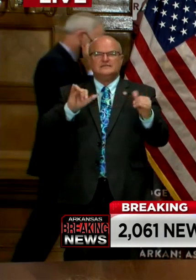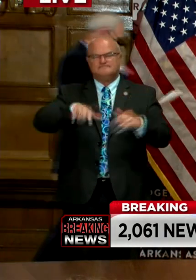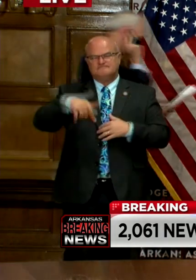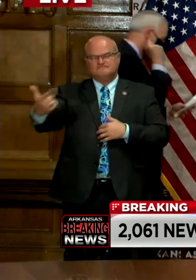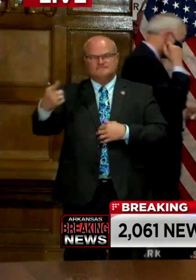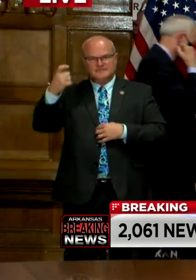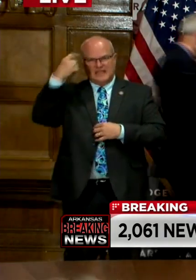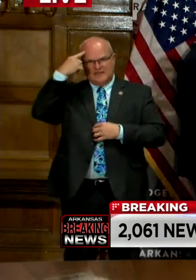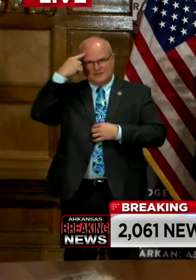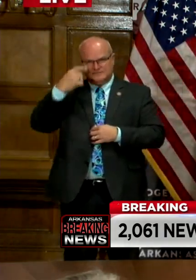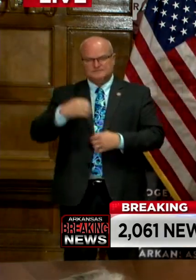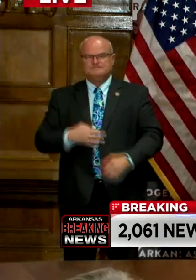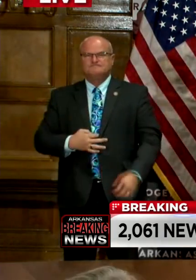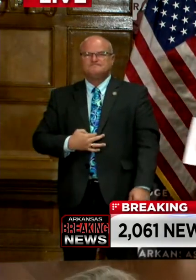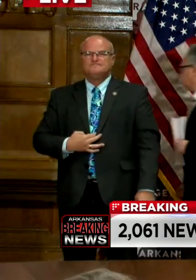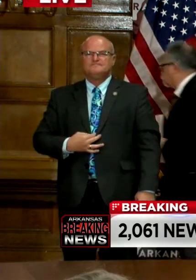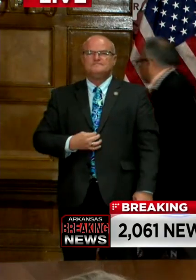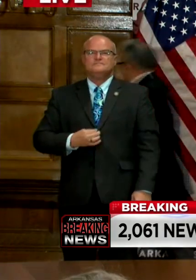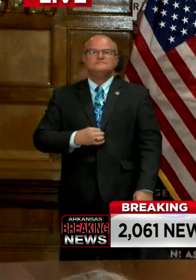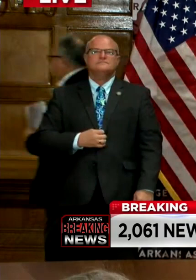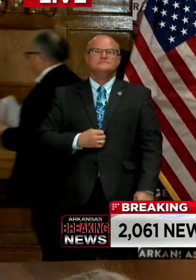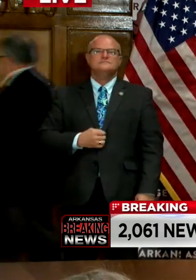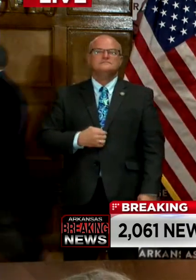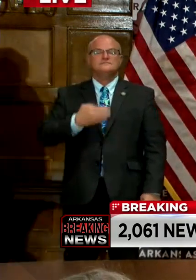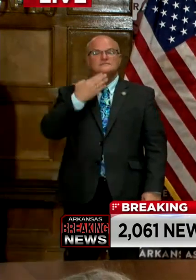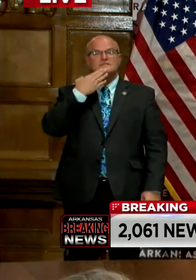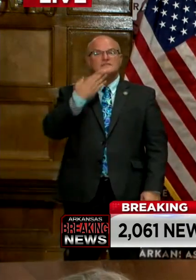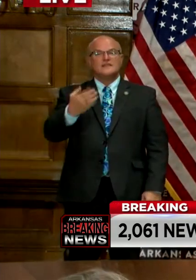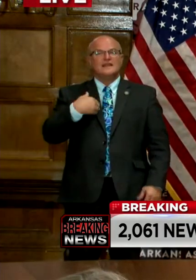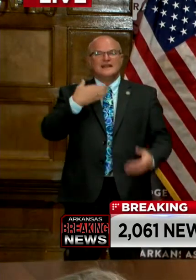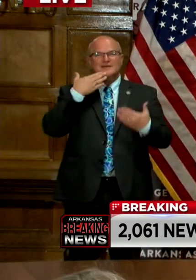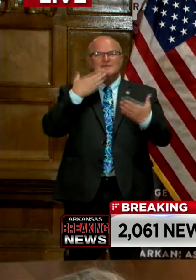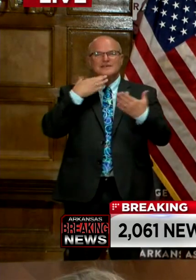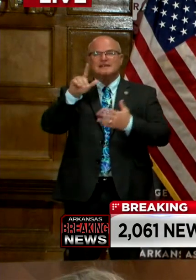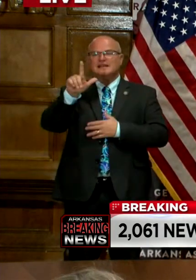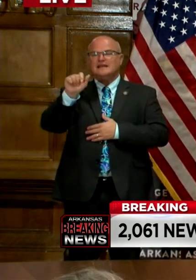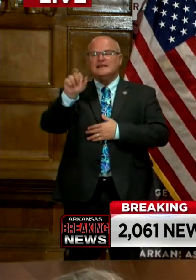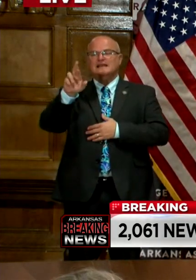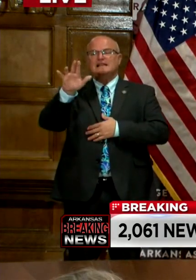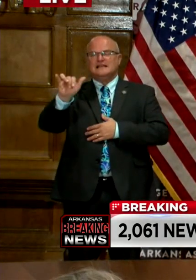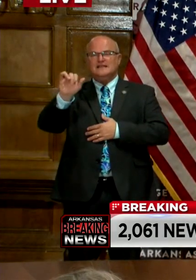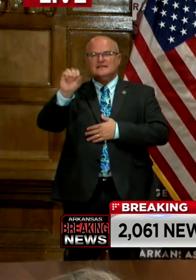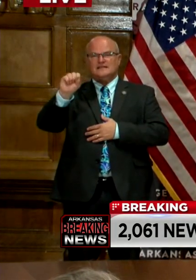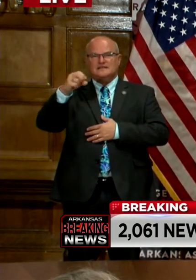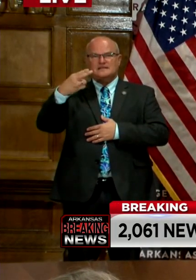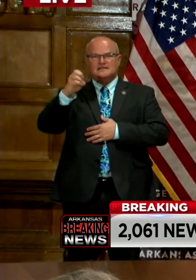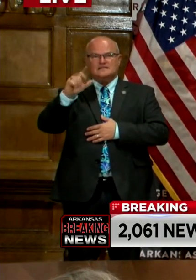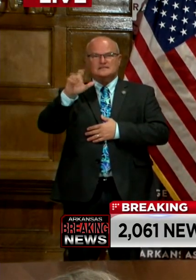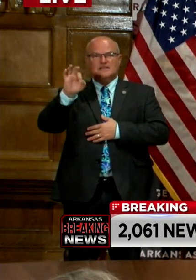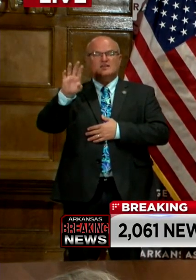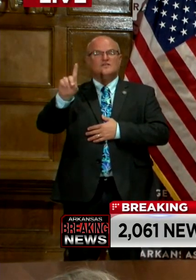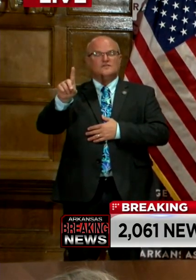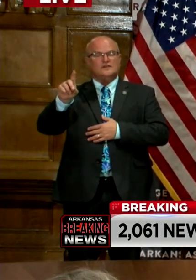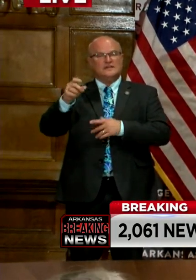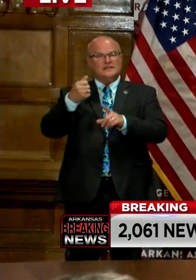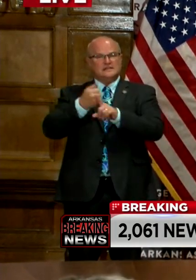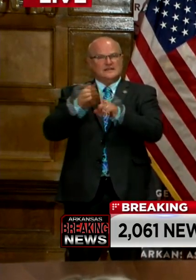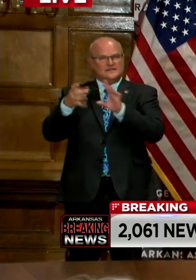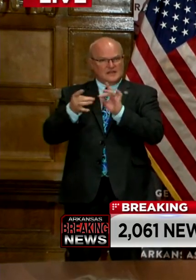COMMITTEE AND TAKING INTO THE NATIONAL ACCOUNT THE NATIONAL ACADEMIES OF RECOMMENDATIONS.